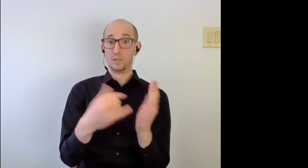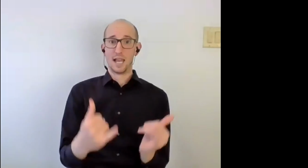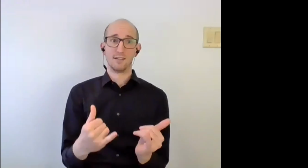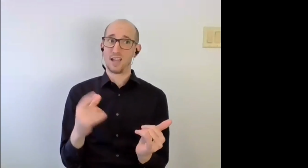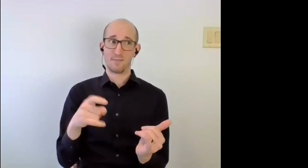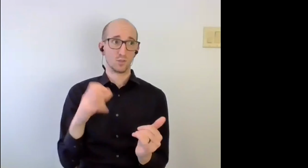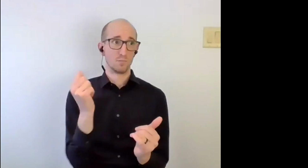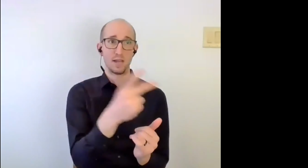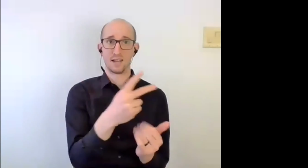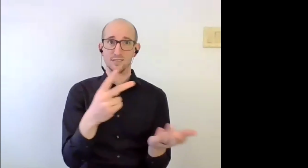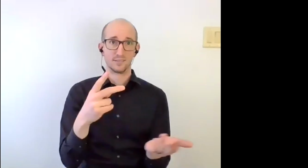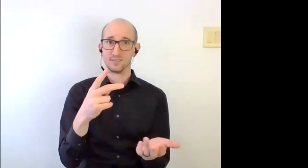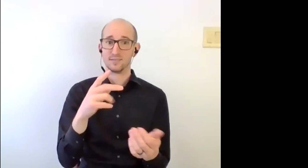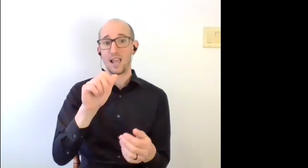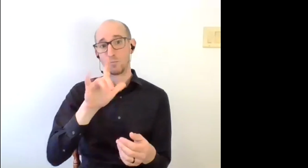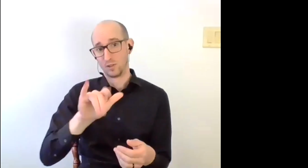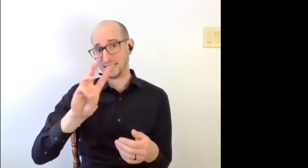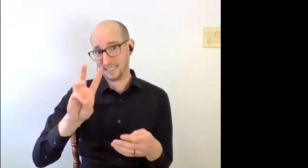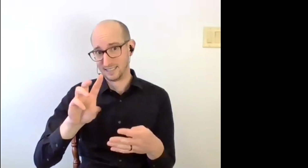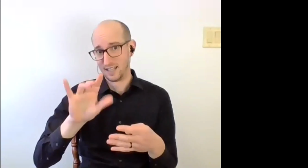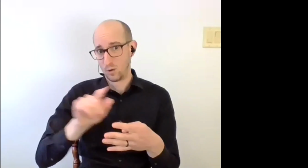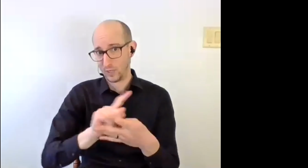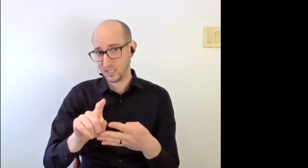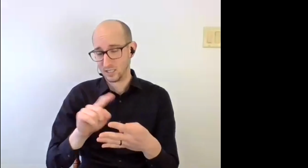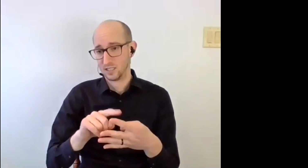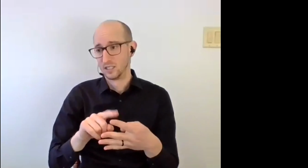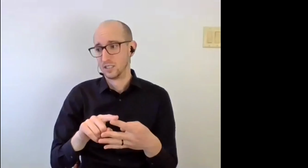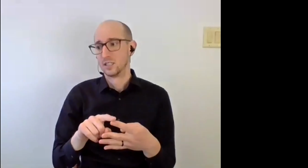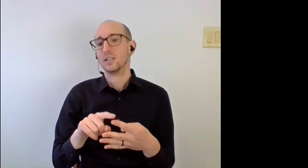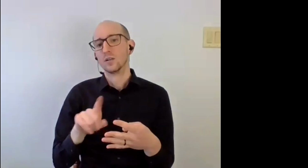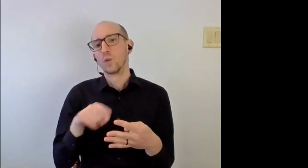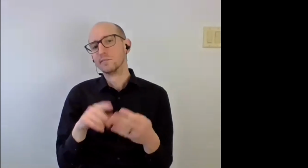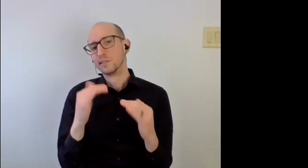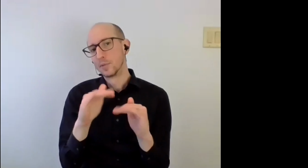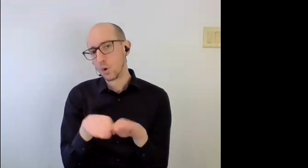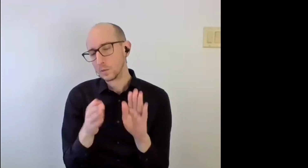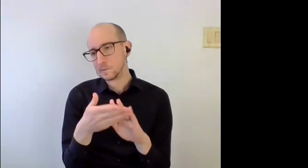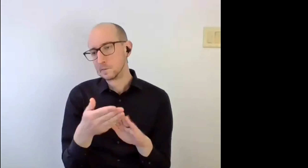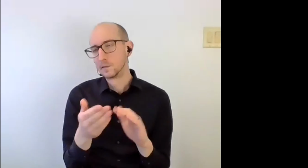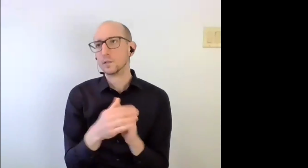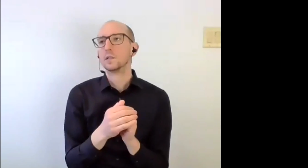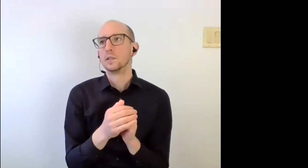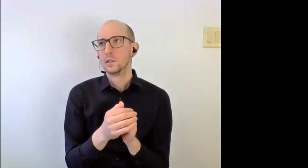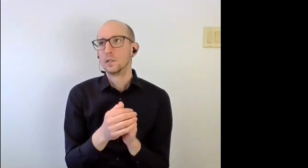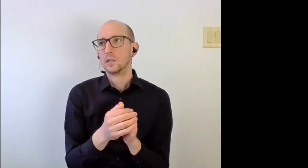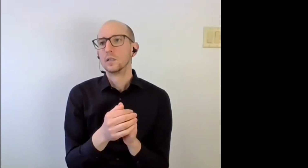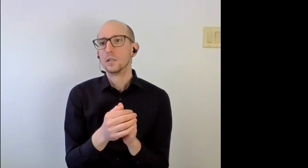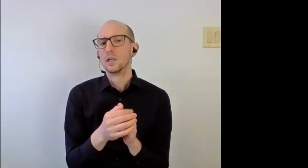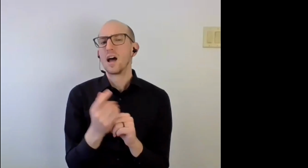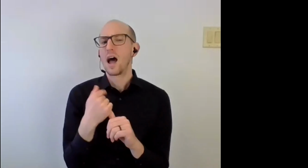So my guess is that you are not going to be able to turn that library book in, if it is due now, until the week of